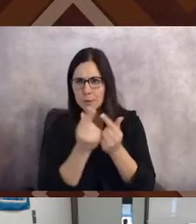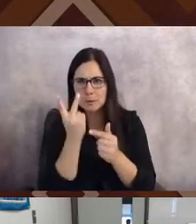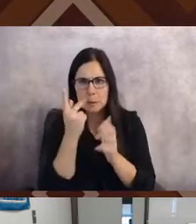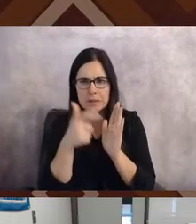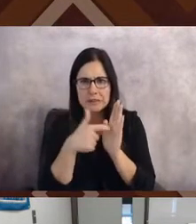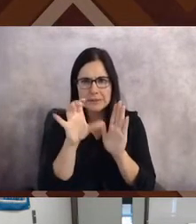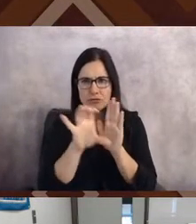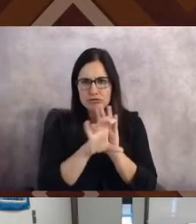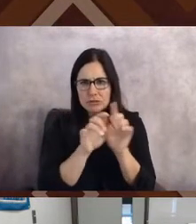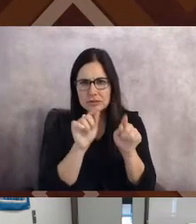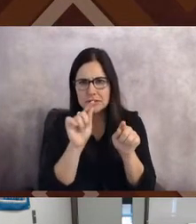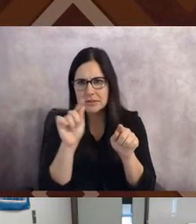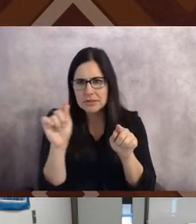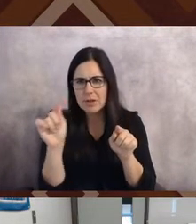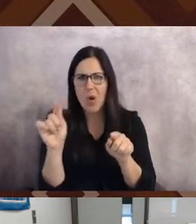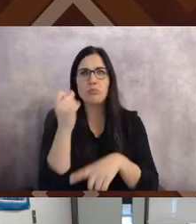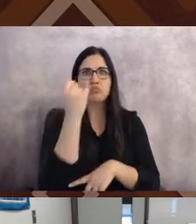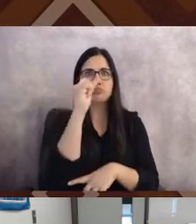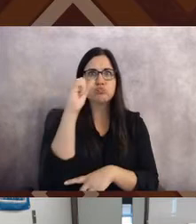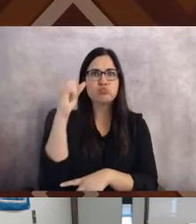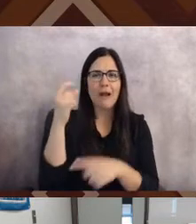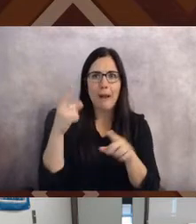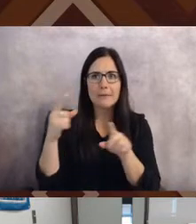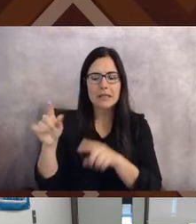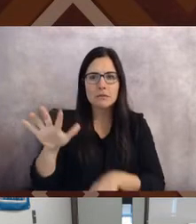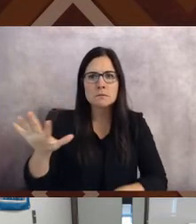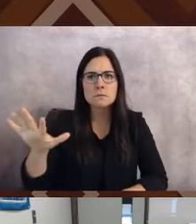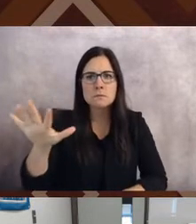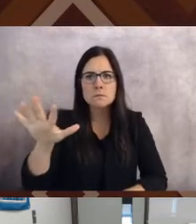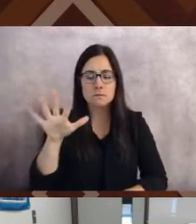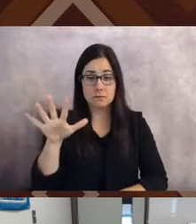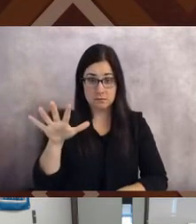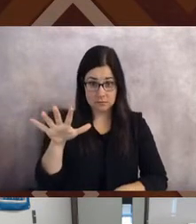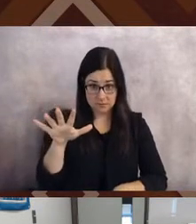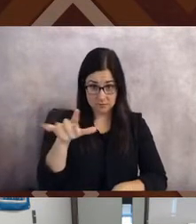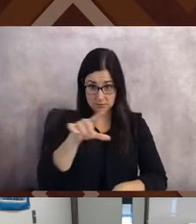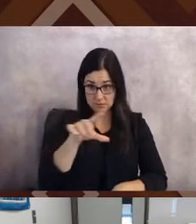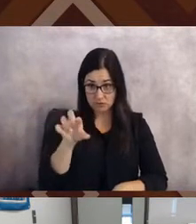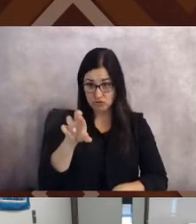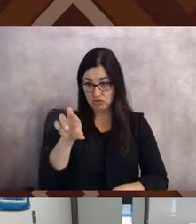see some pictures of the rioting on the bottom right